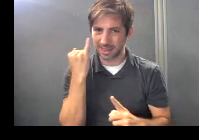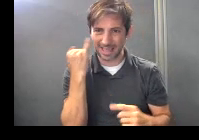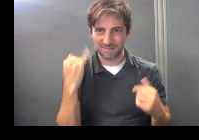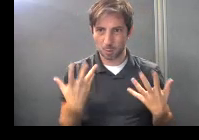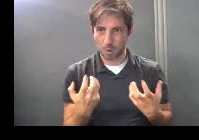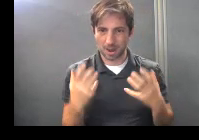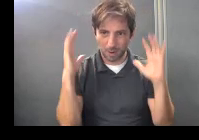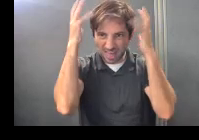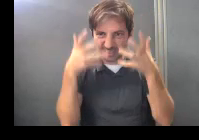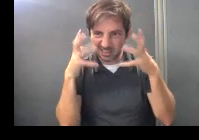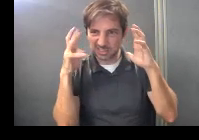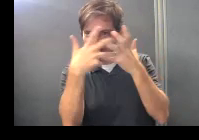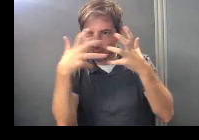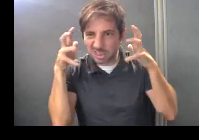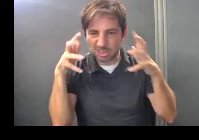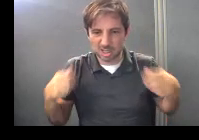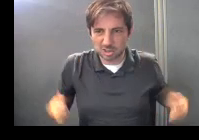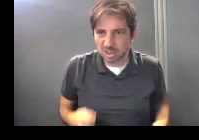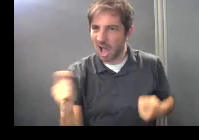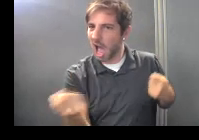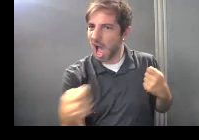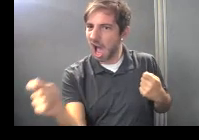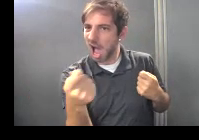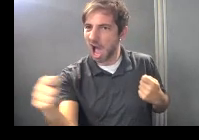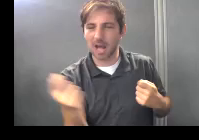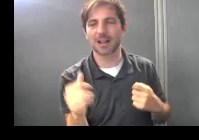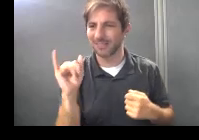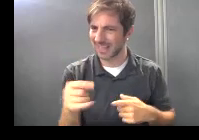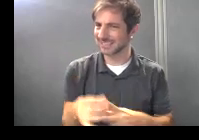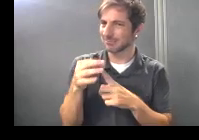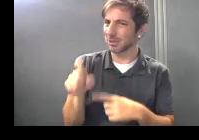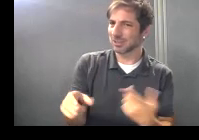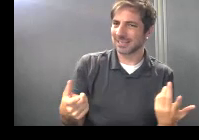NEED. THEY SHOW THESE THINGS THROUGHOUT THE SHOW